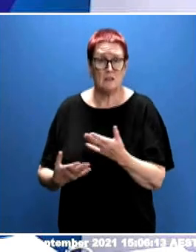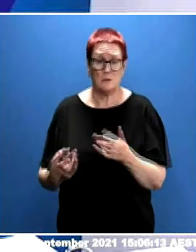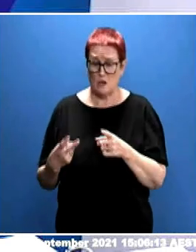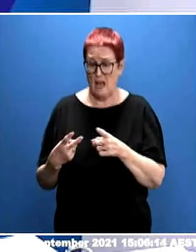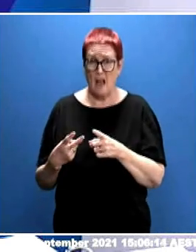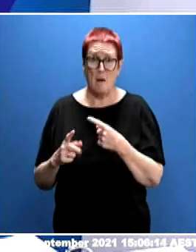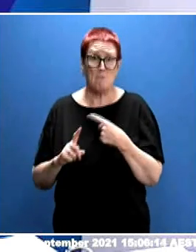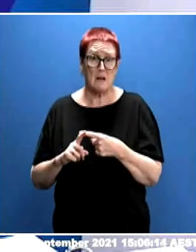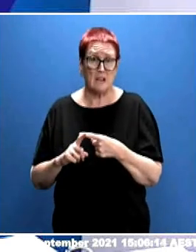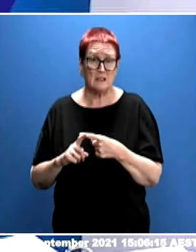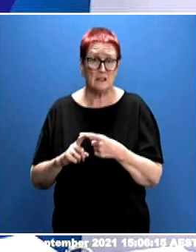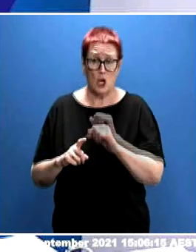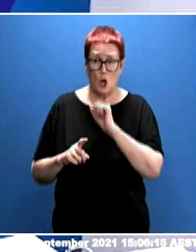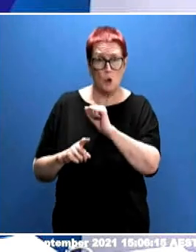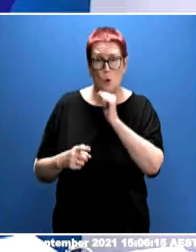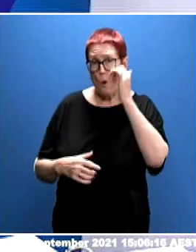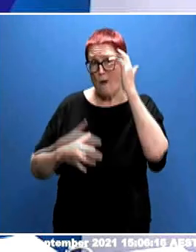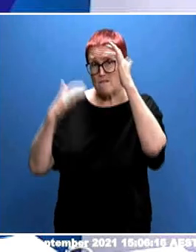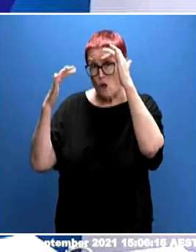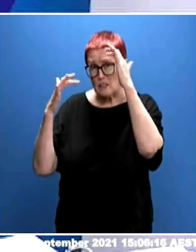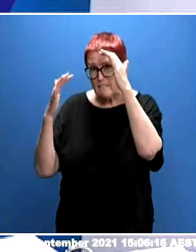the therapeutic milieu to treat that underlying condition;